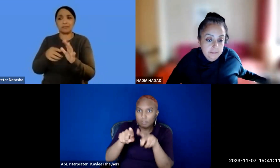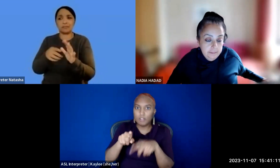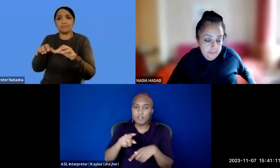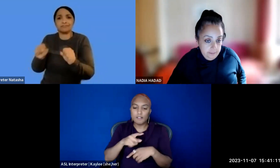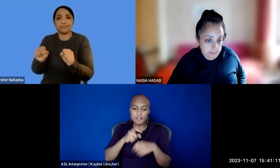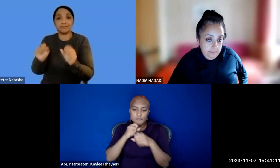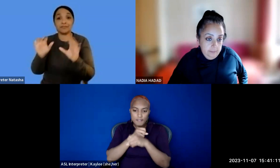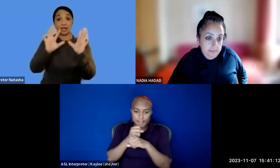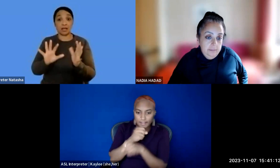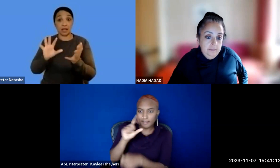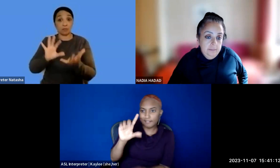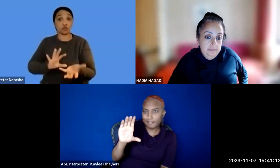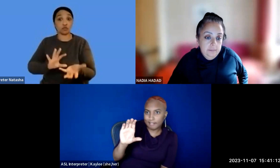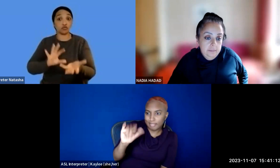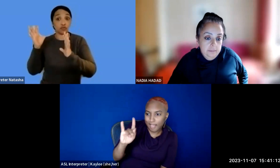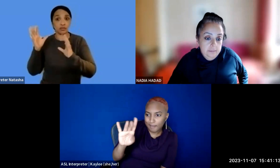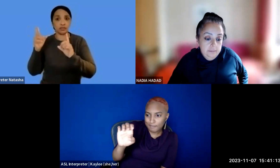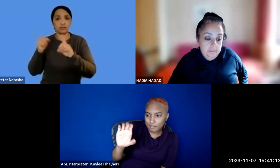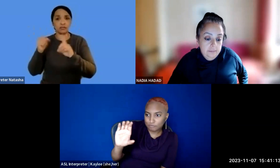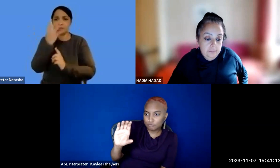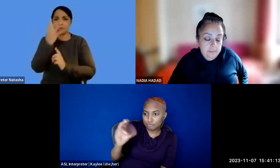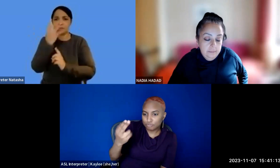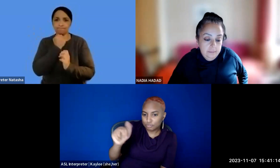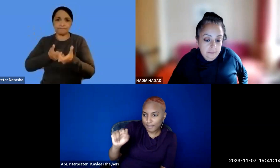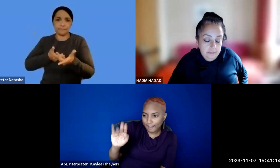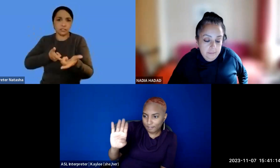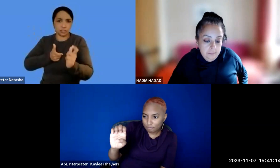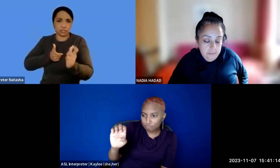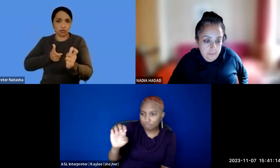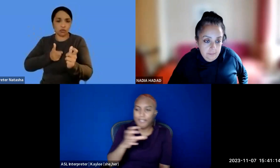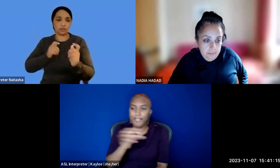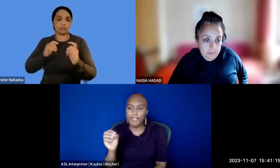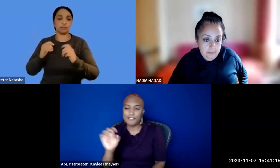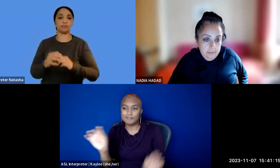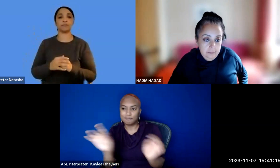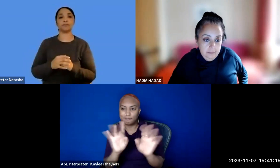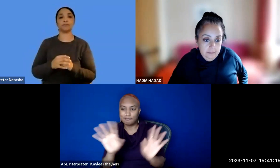This work is being done in cooperation with the EU Member States